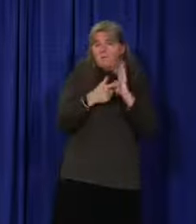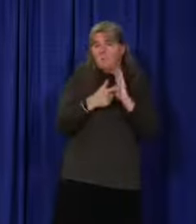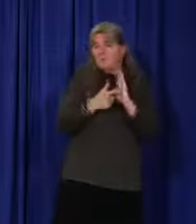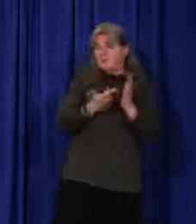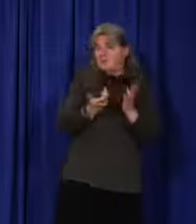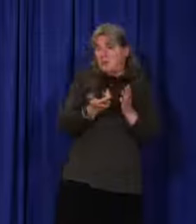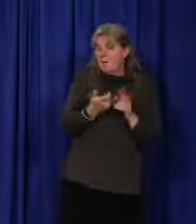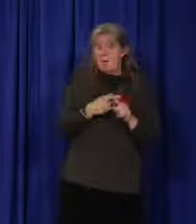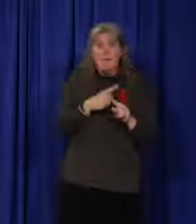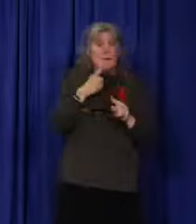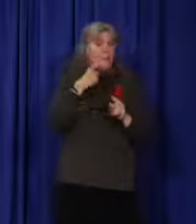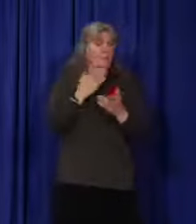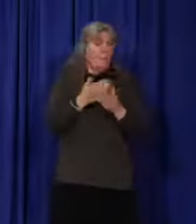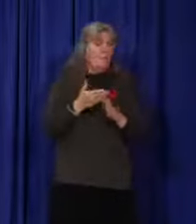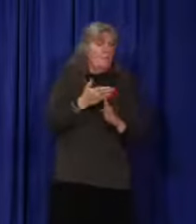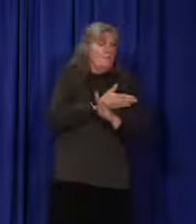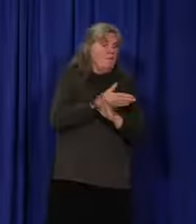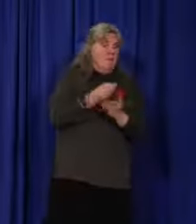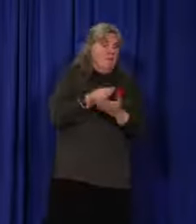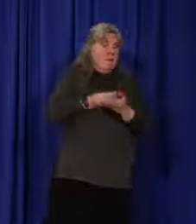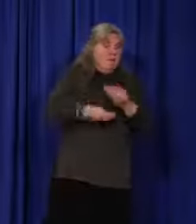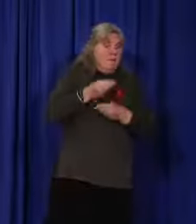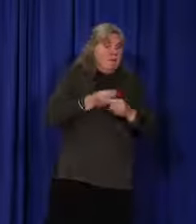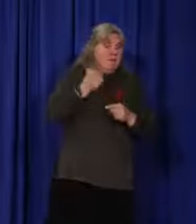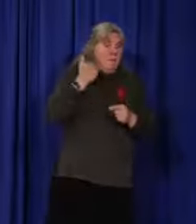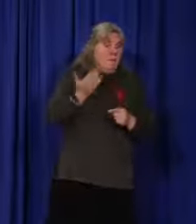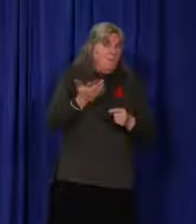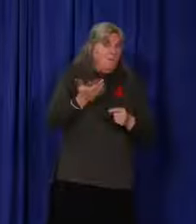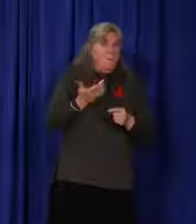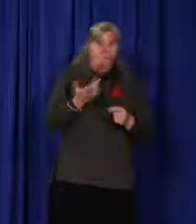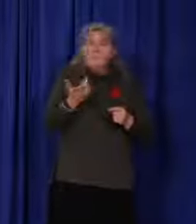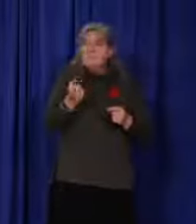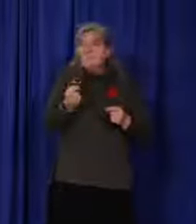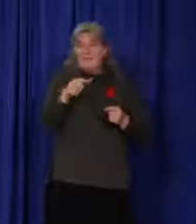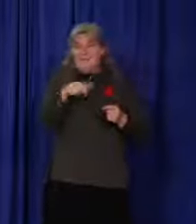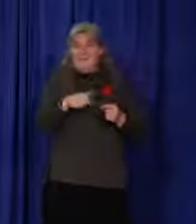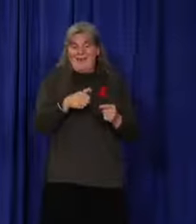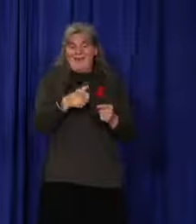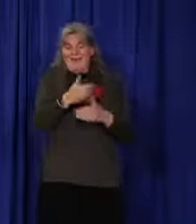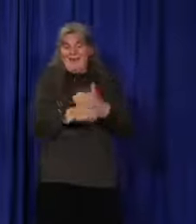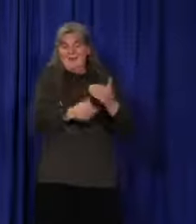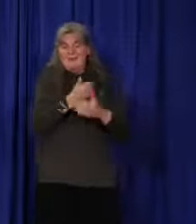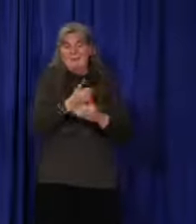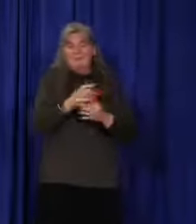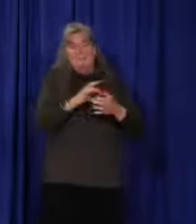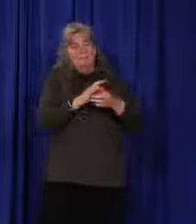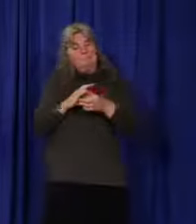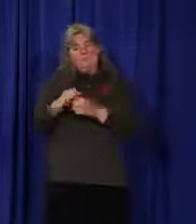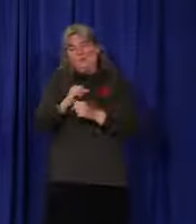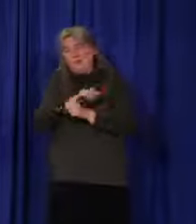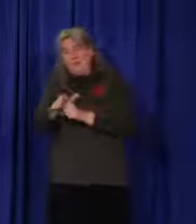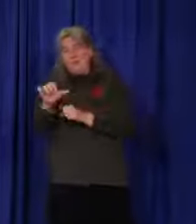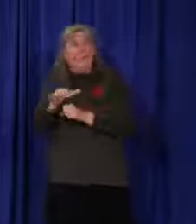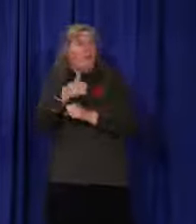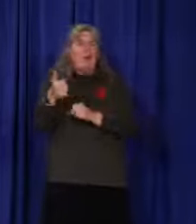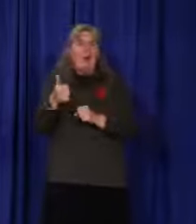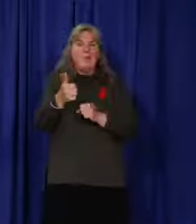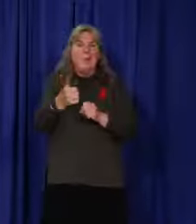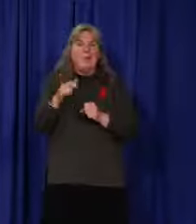you spent so far? So those are the values that have been given out in public as far as all of the different programming.